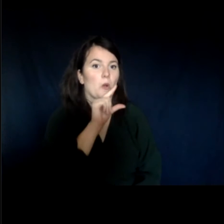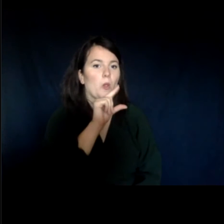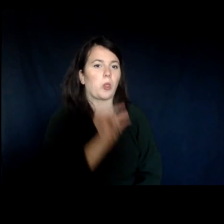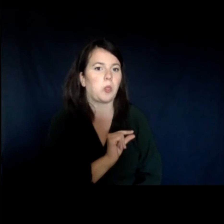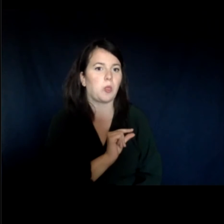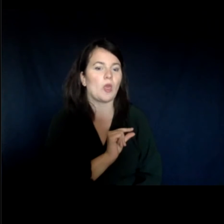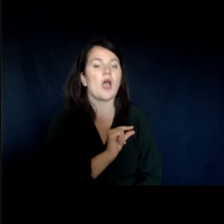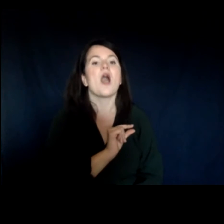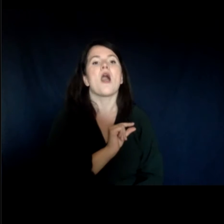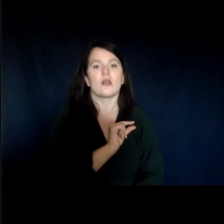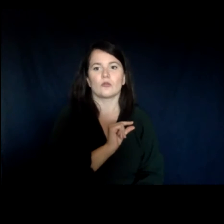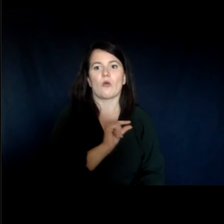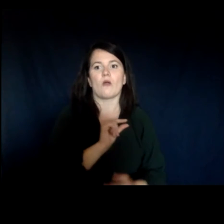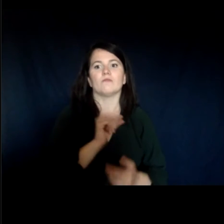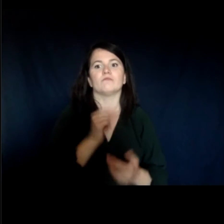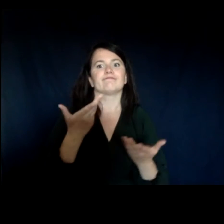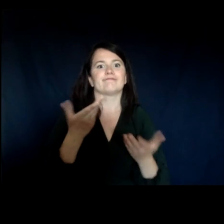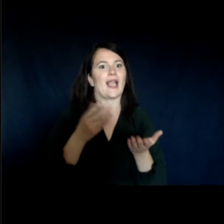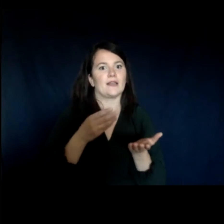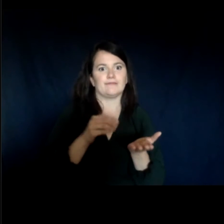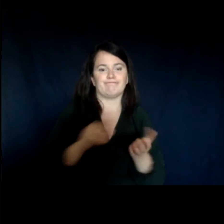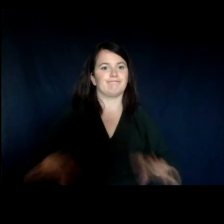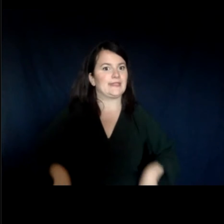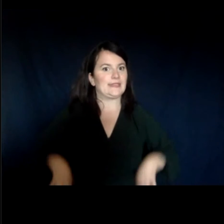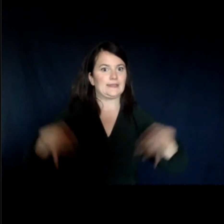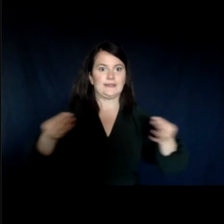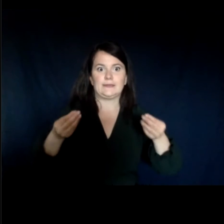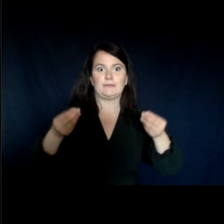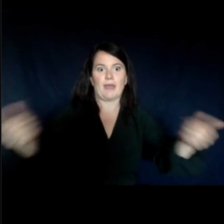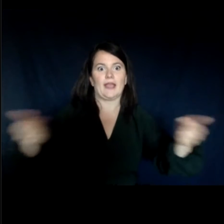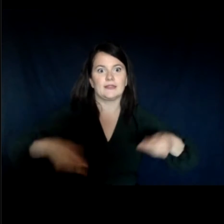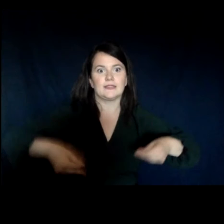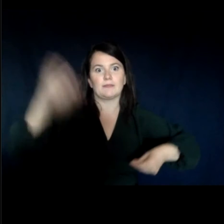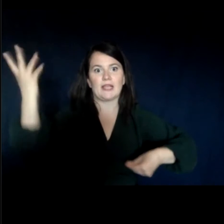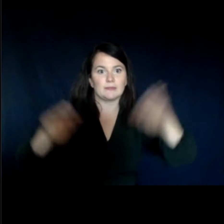it's an opportunity for beneficiaries and intermediate bodies